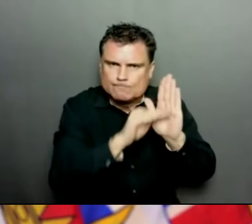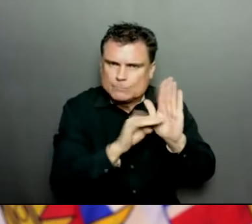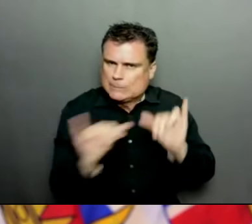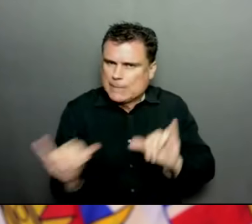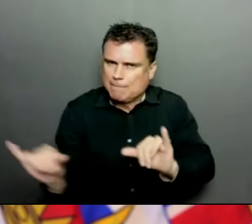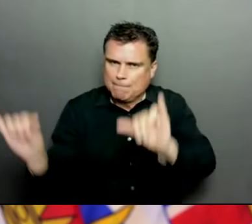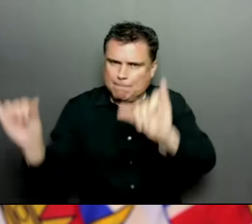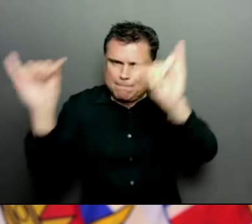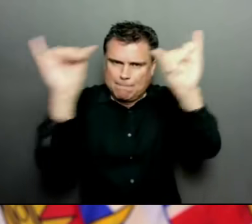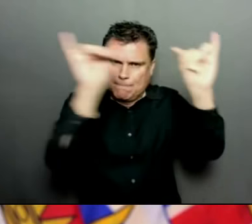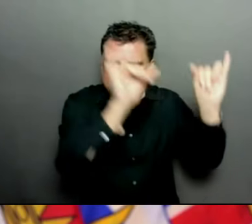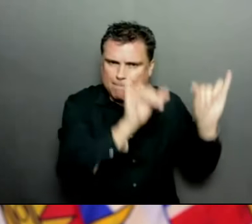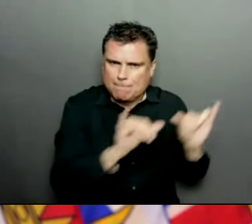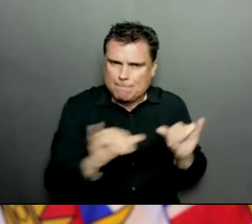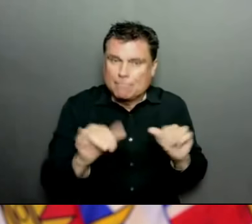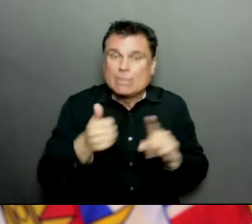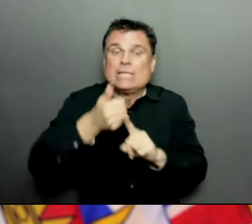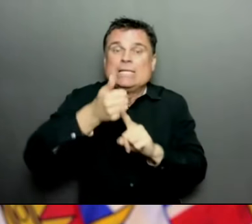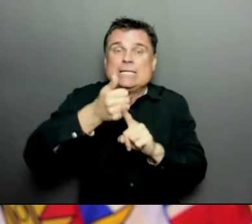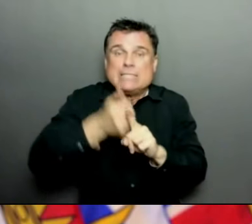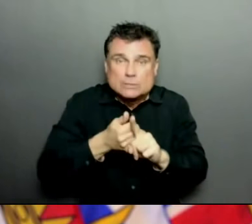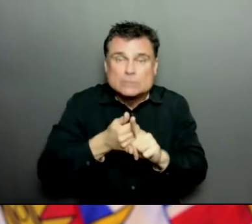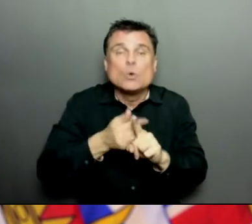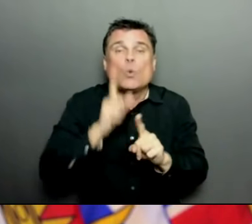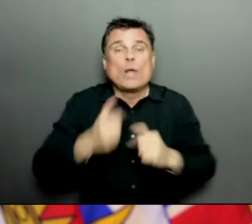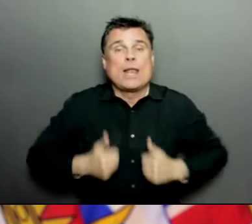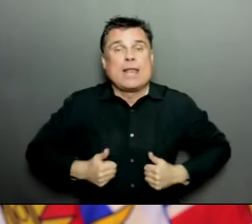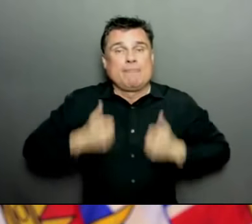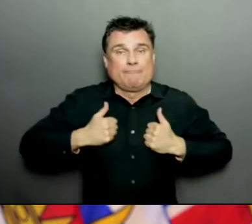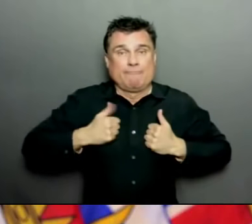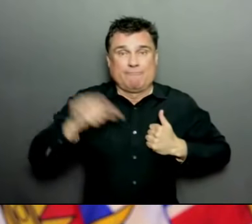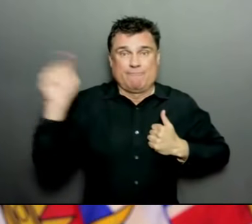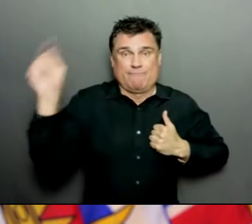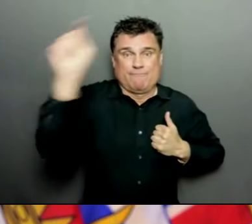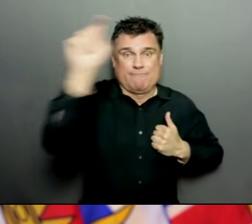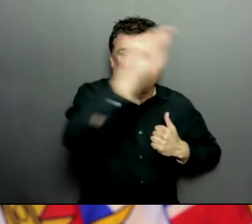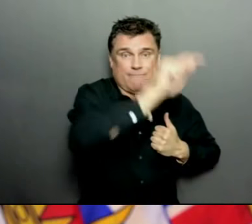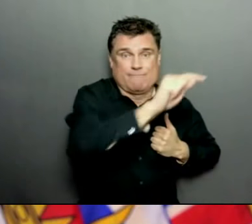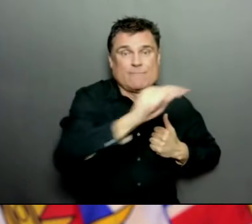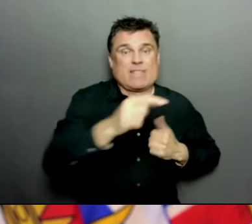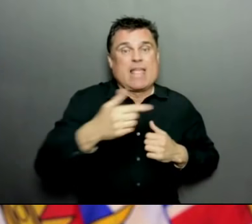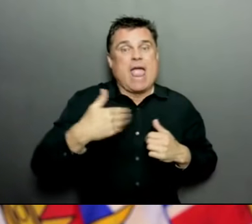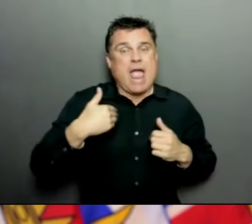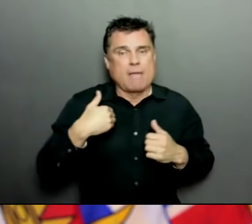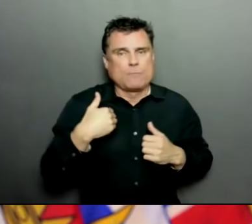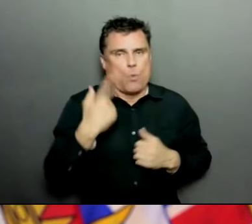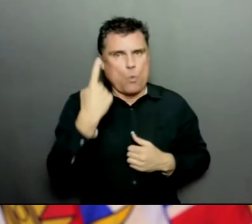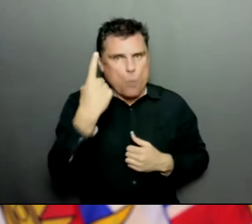designated an essential visitor. That was her focus over the last little while, as you know, as the increased levels of